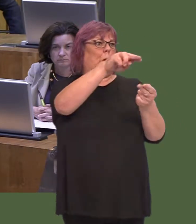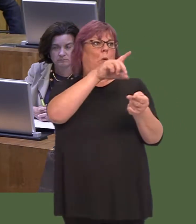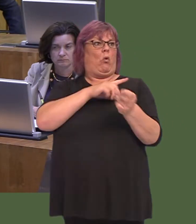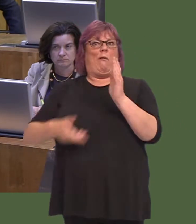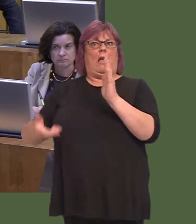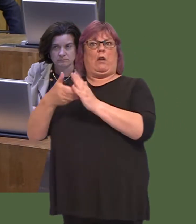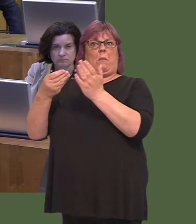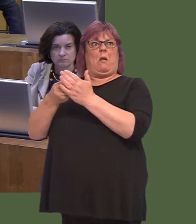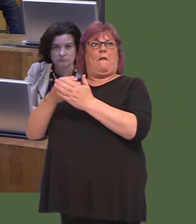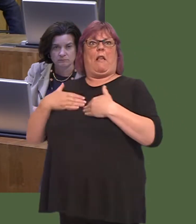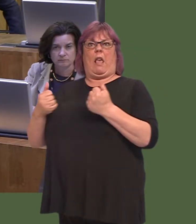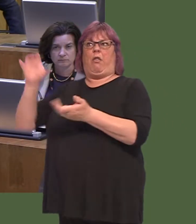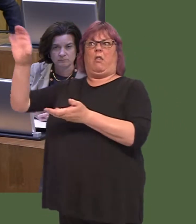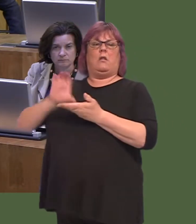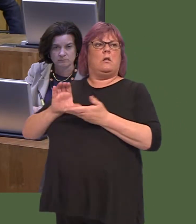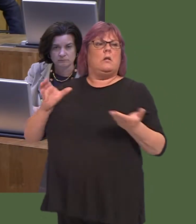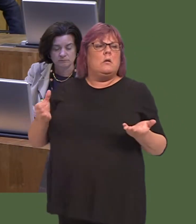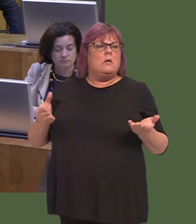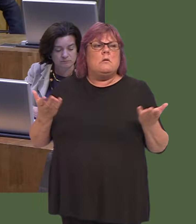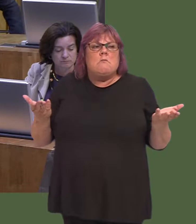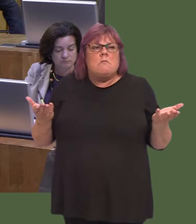Now, those, of course, are removed from the figure that he's just mentioned.